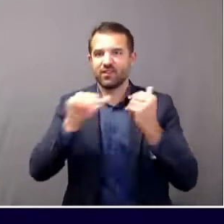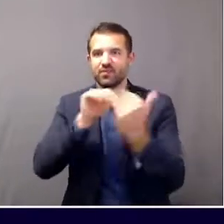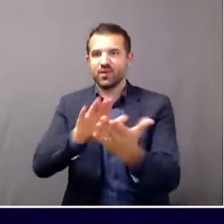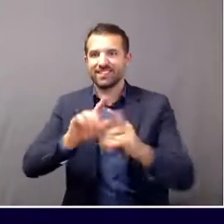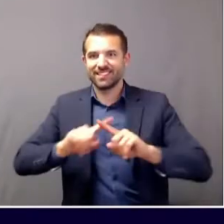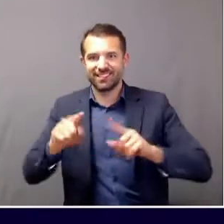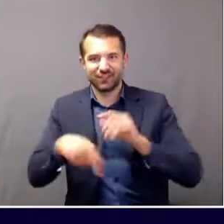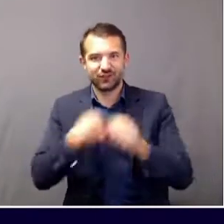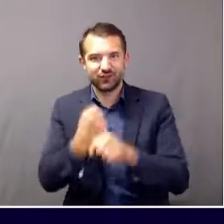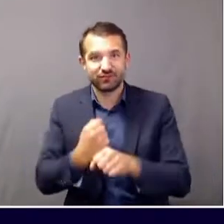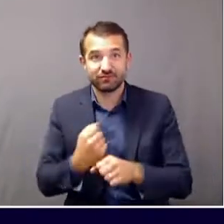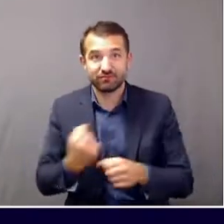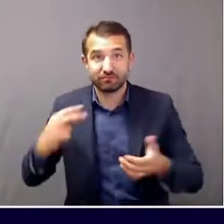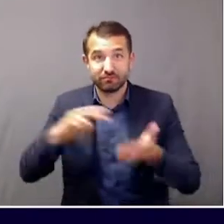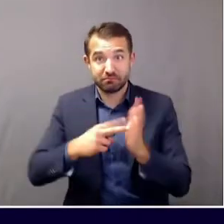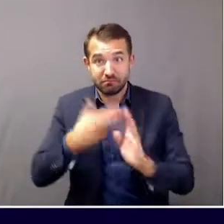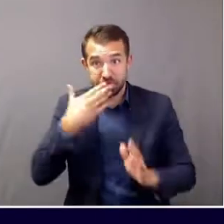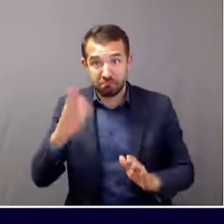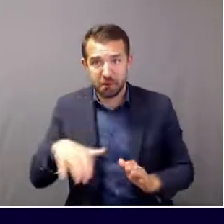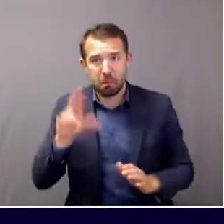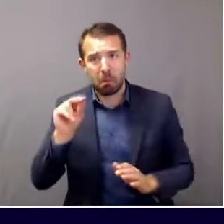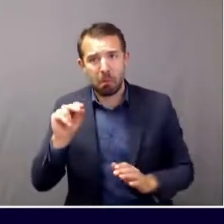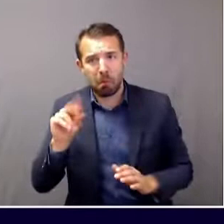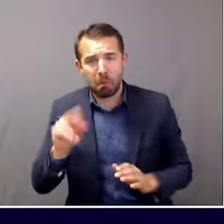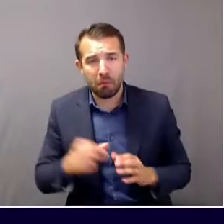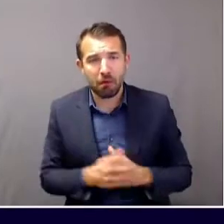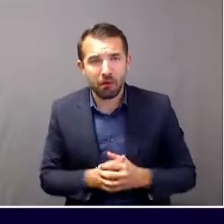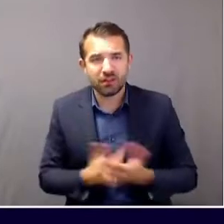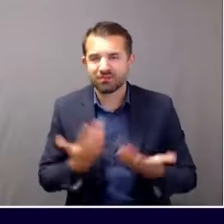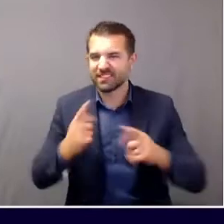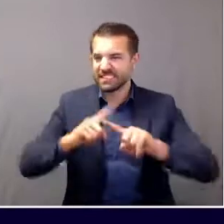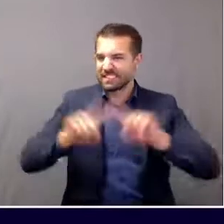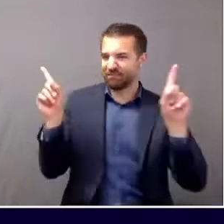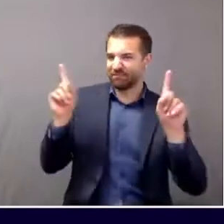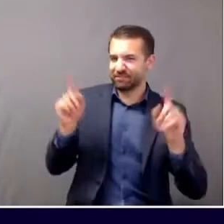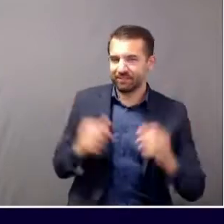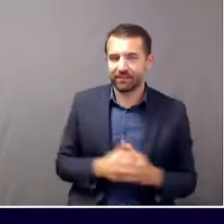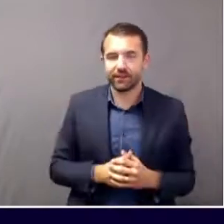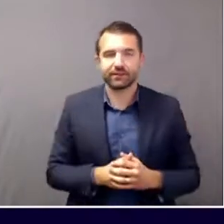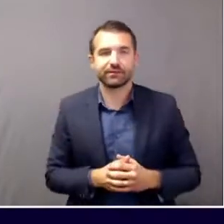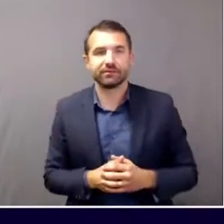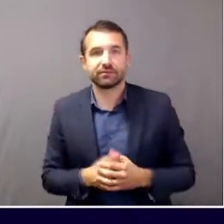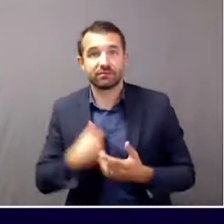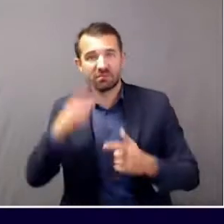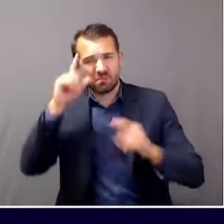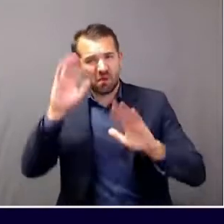into the holiday season with